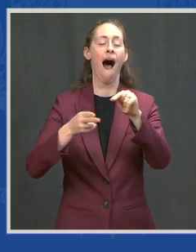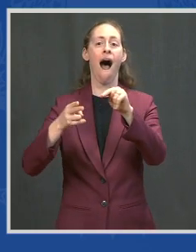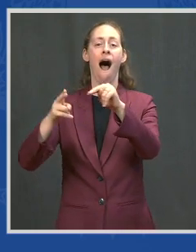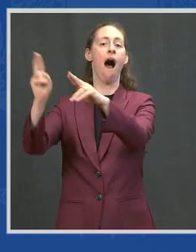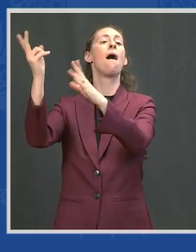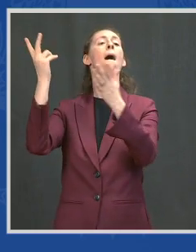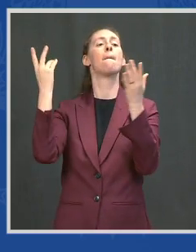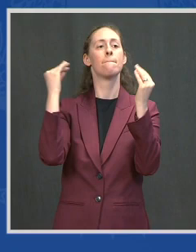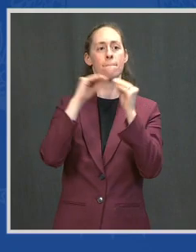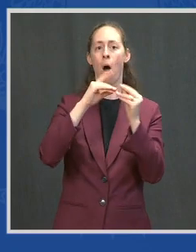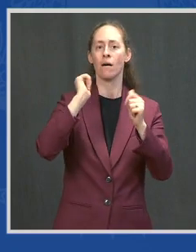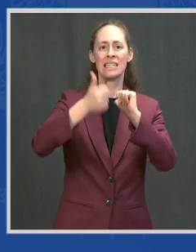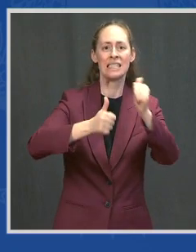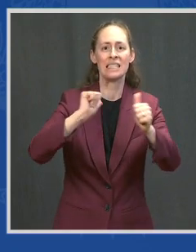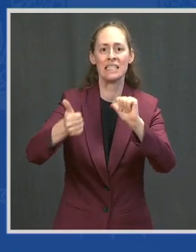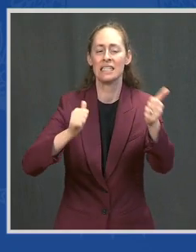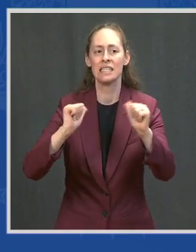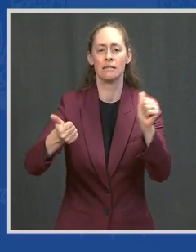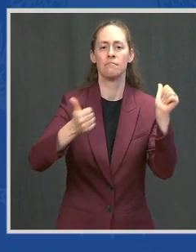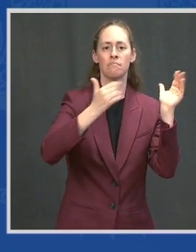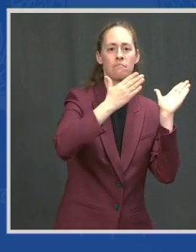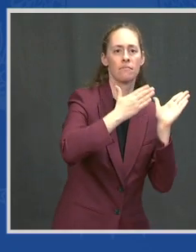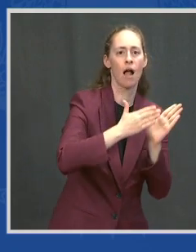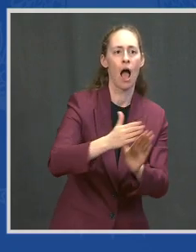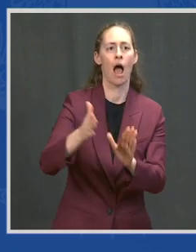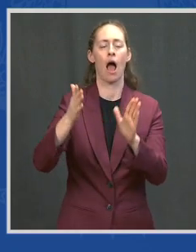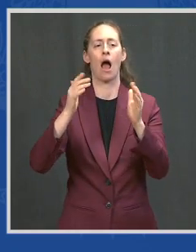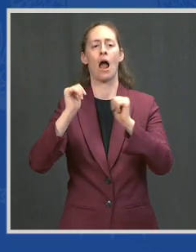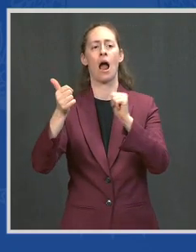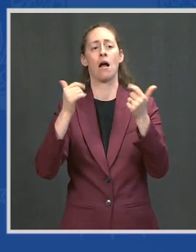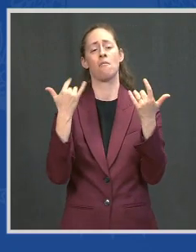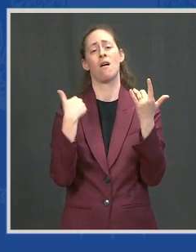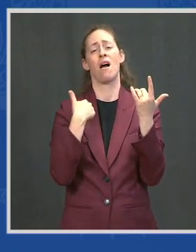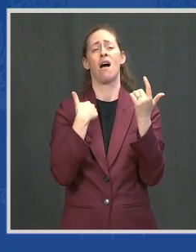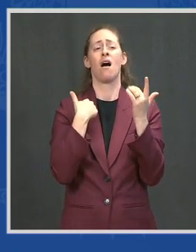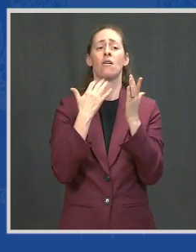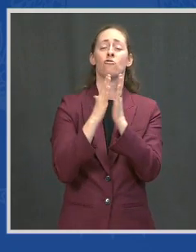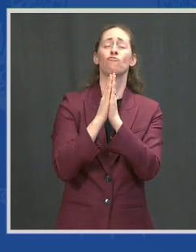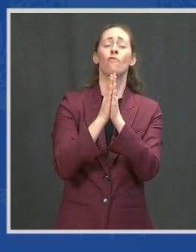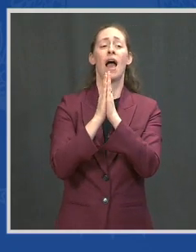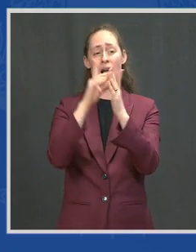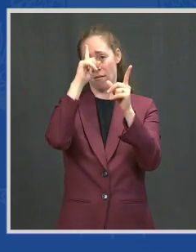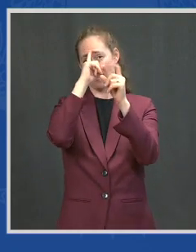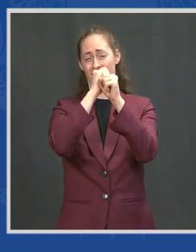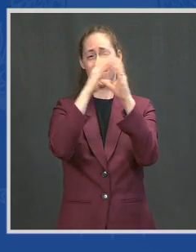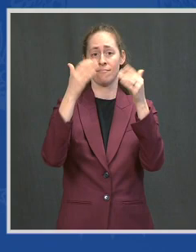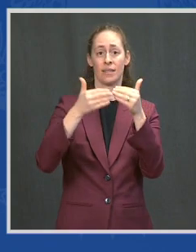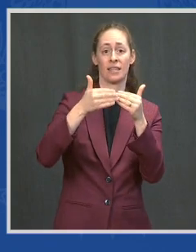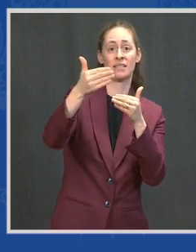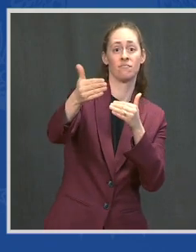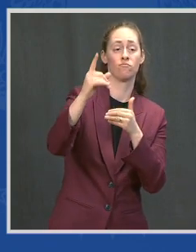But I think what's going to happen -- it's my prayer -- that more and more people who get vaccinated